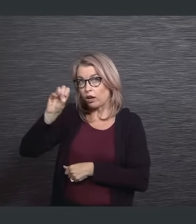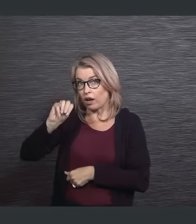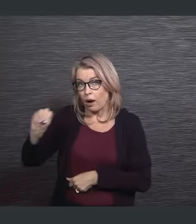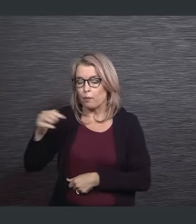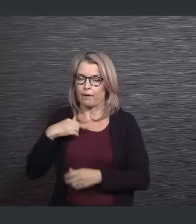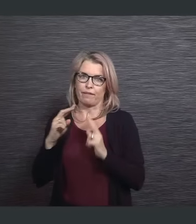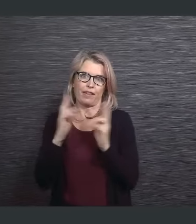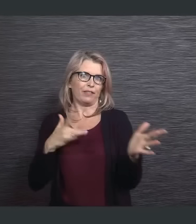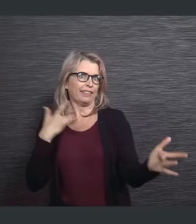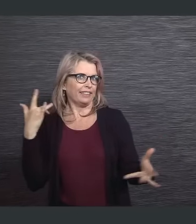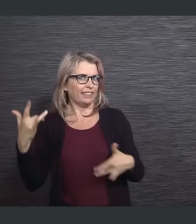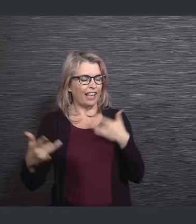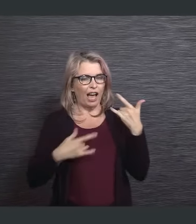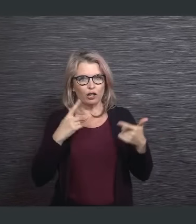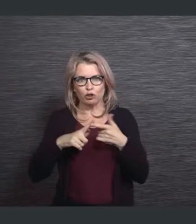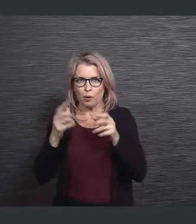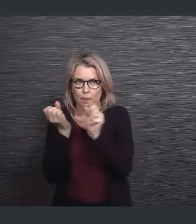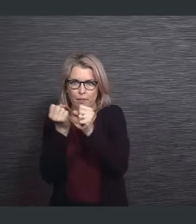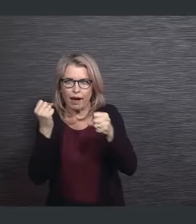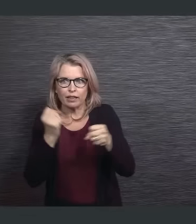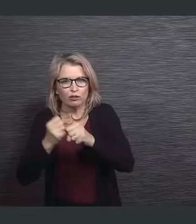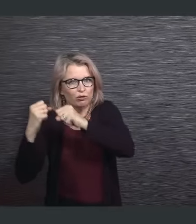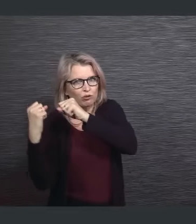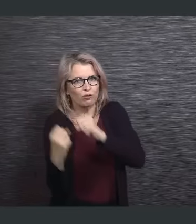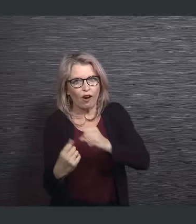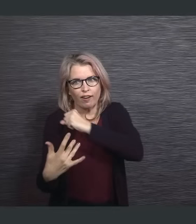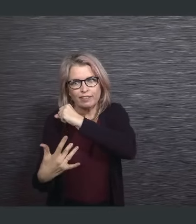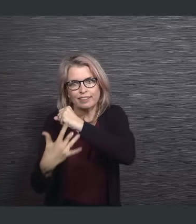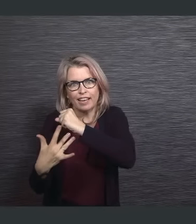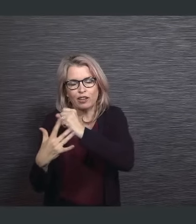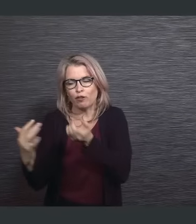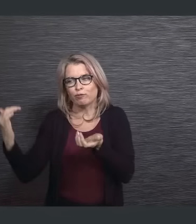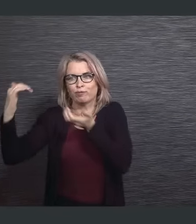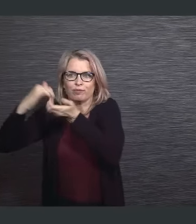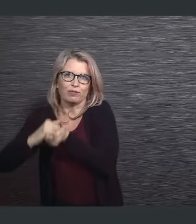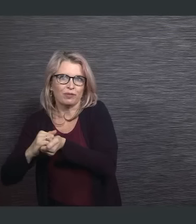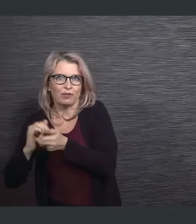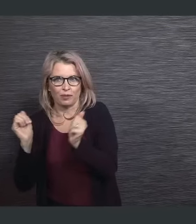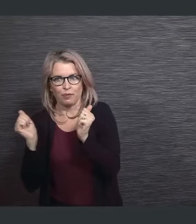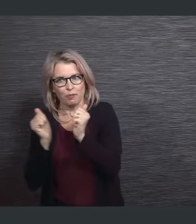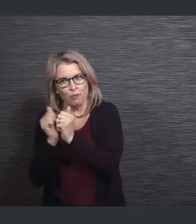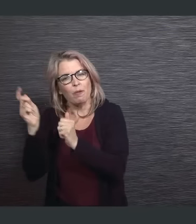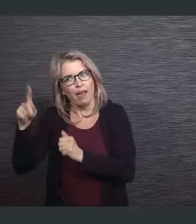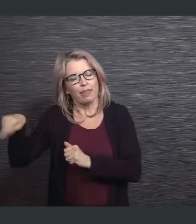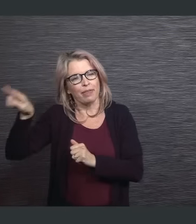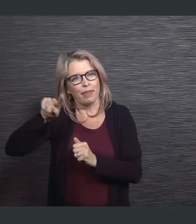excited to build a strategic technology partnership with them.